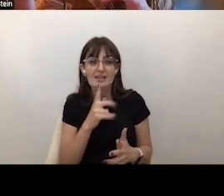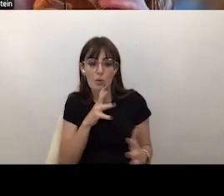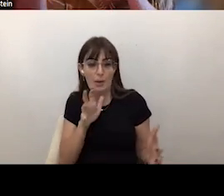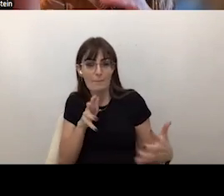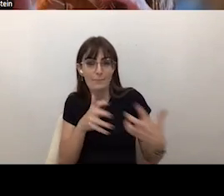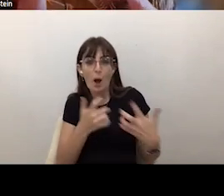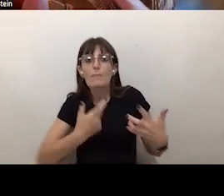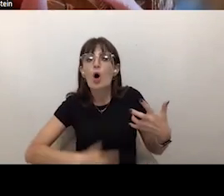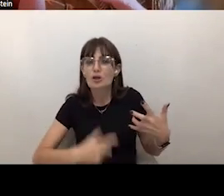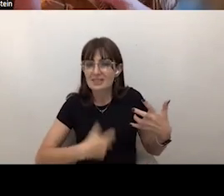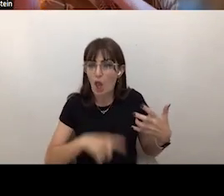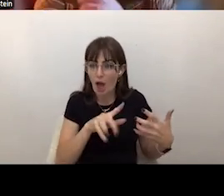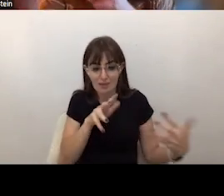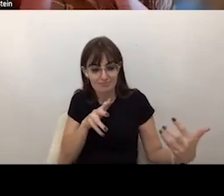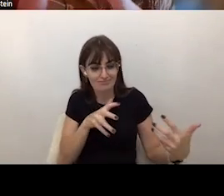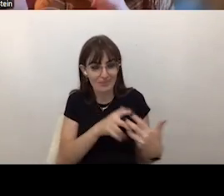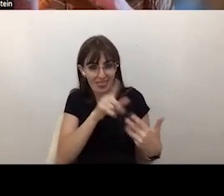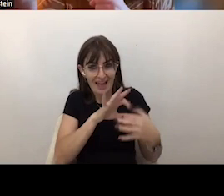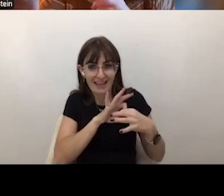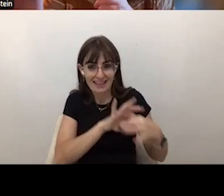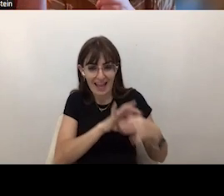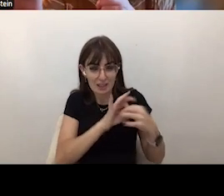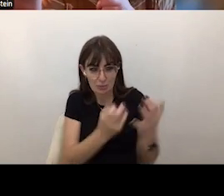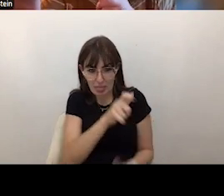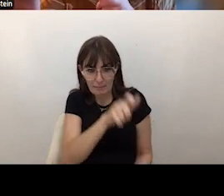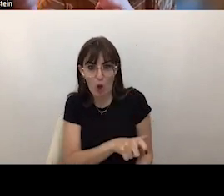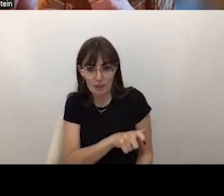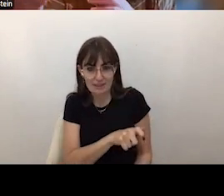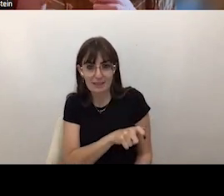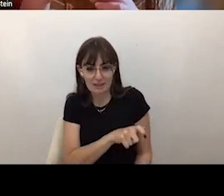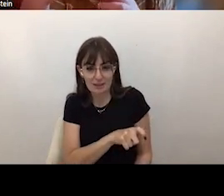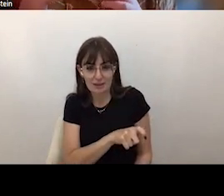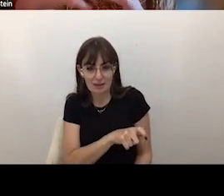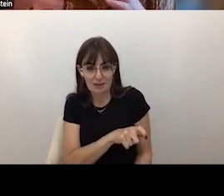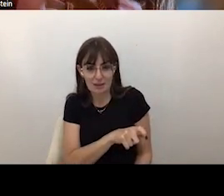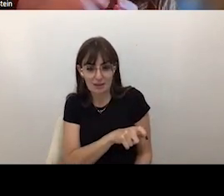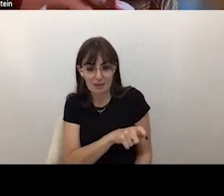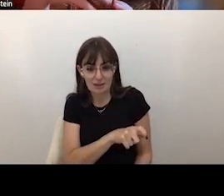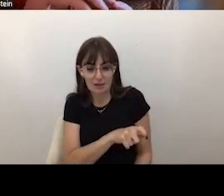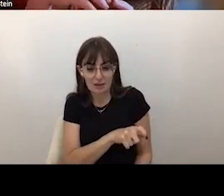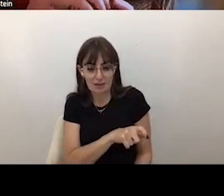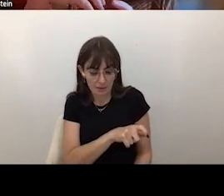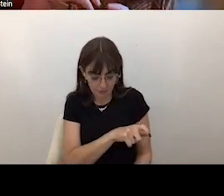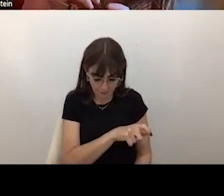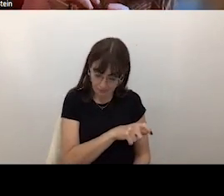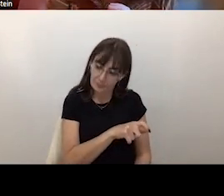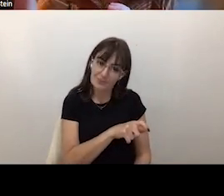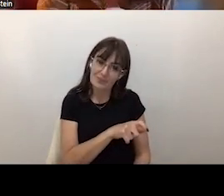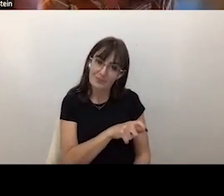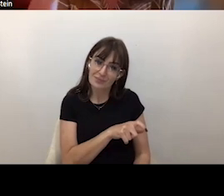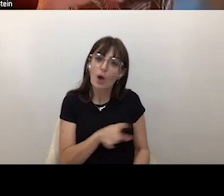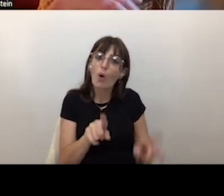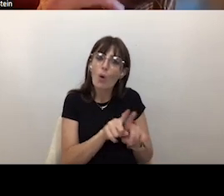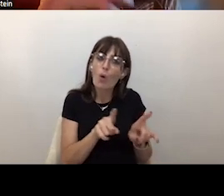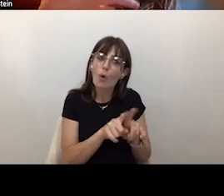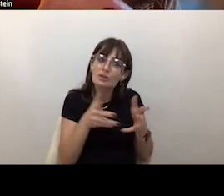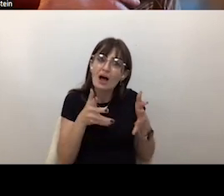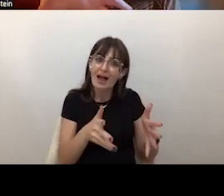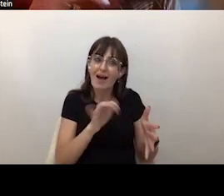that engagement with them. It also allows you to match whatever opportunities you